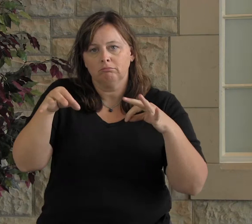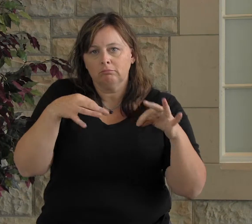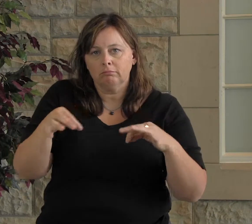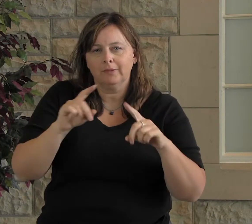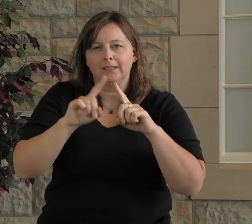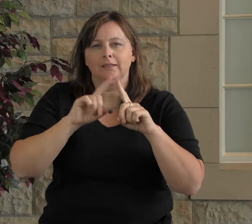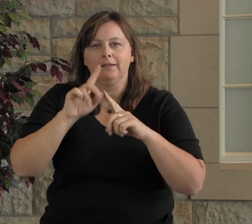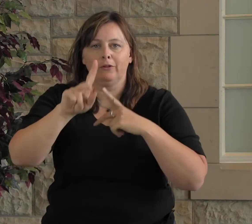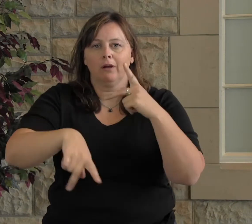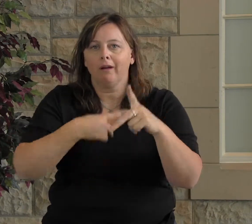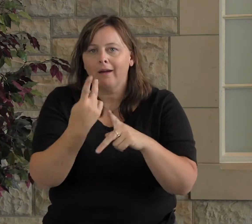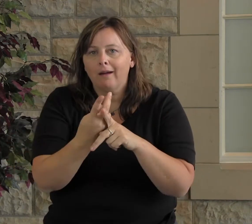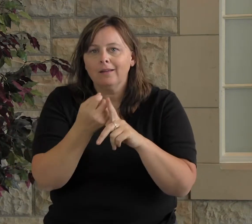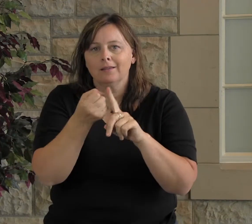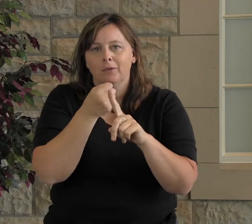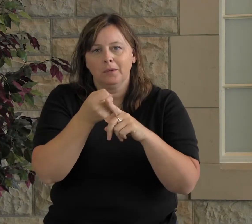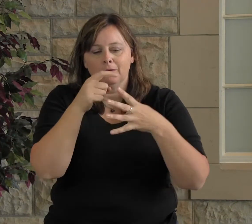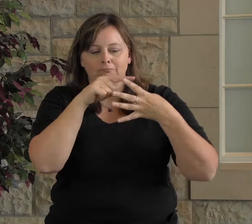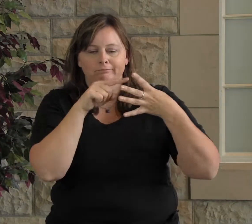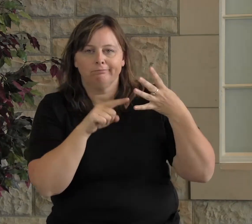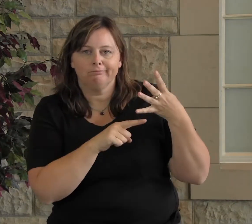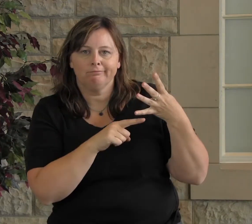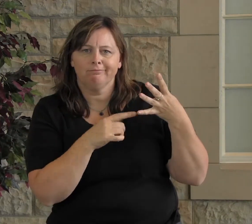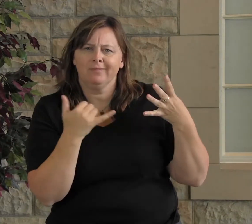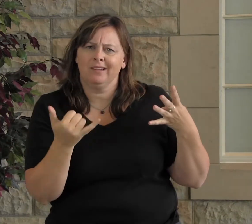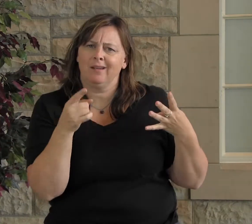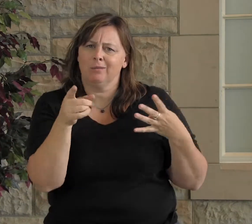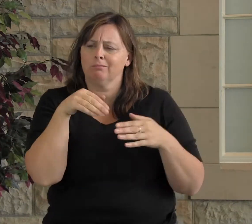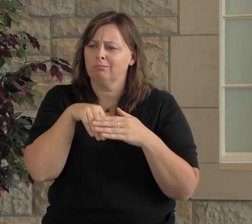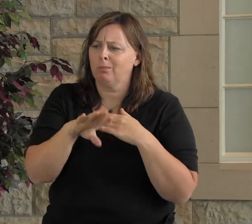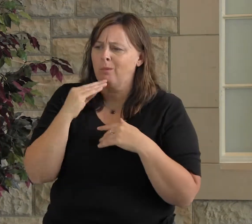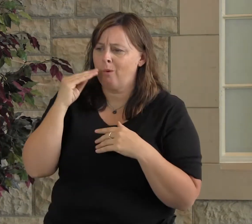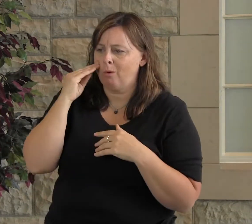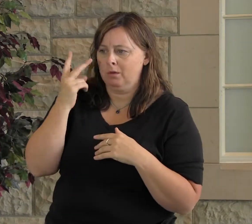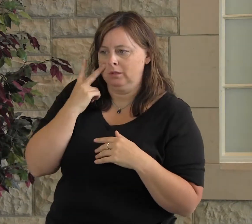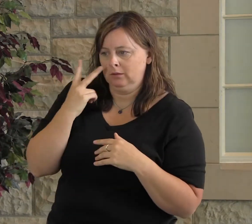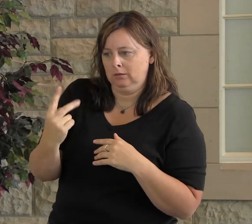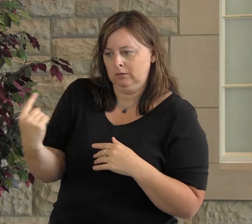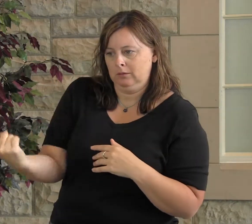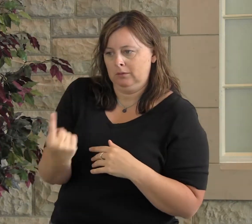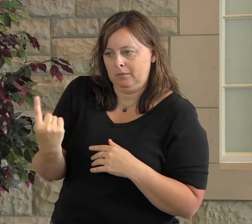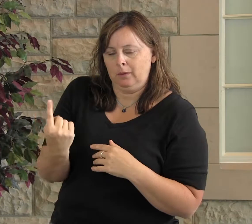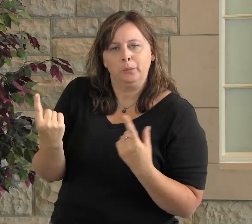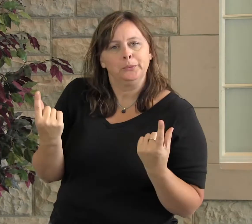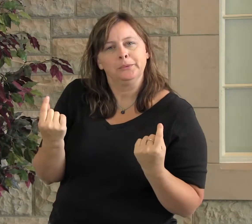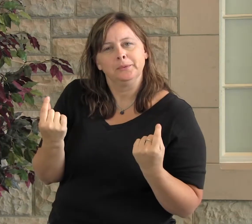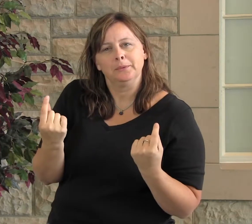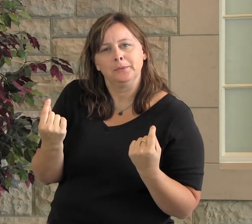Now, we finished talking about the different kinds of abuse. Now, suppose you go into a home, and